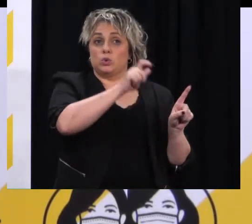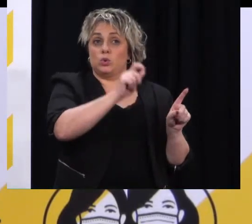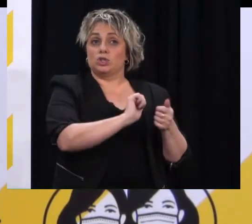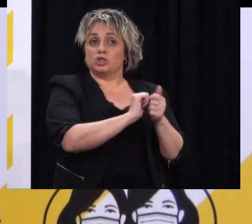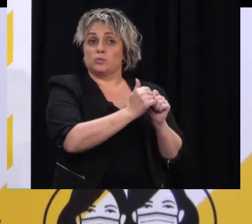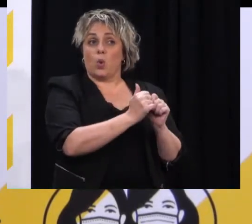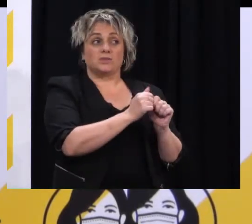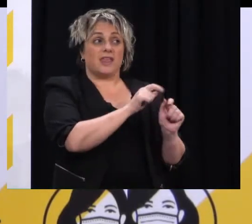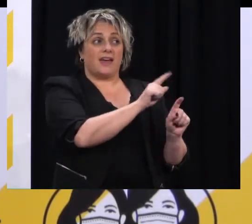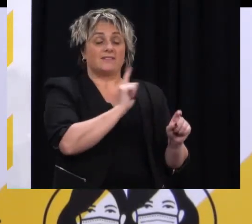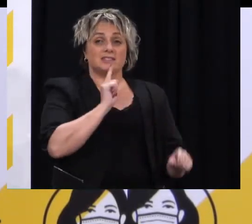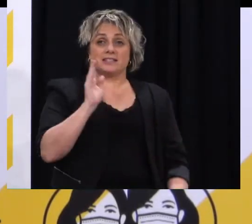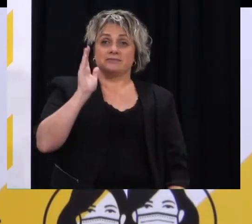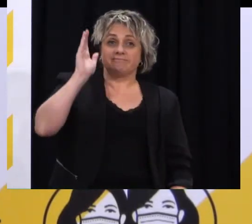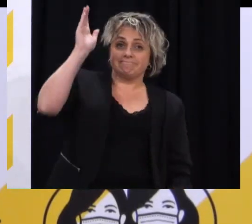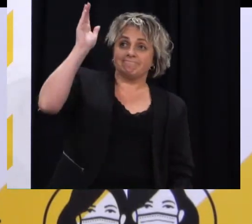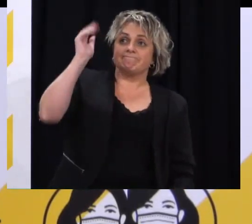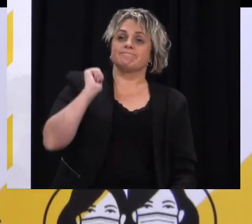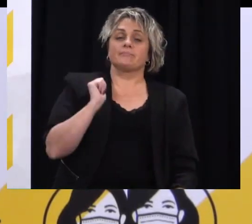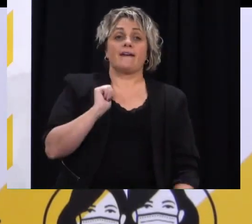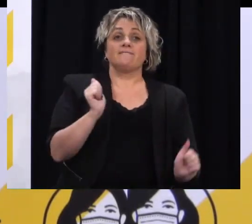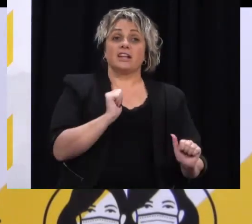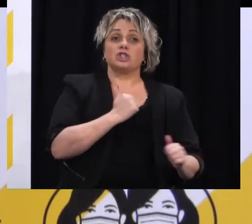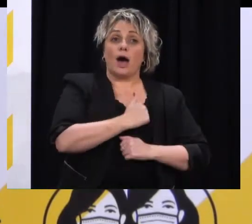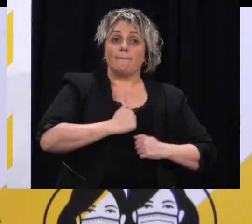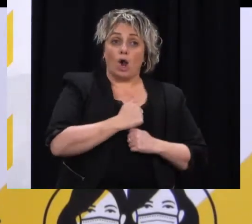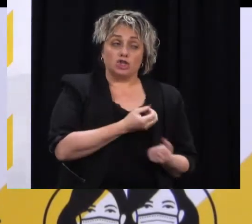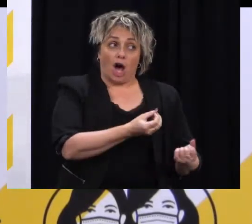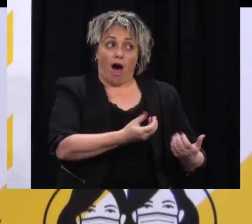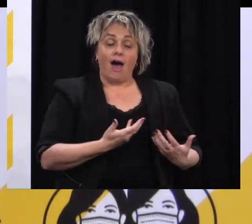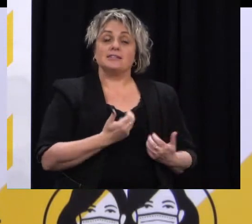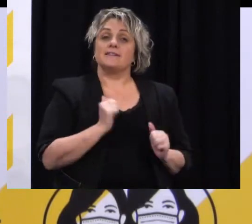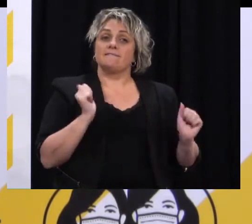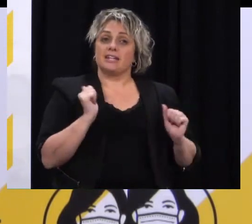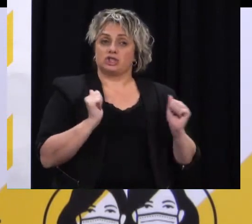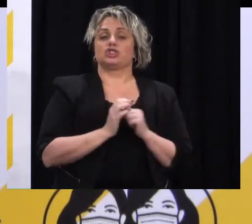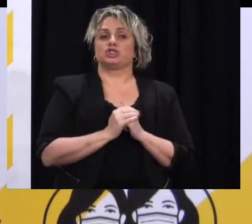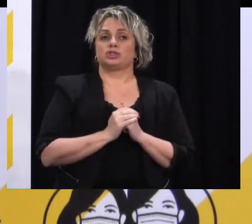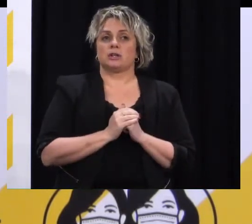they be fined? >> I'll let the Director-General start. >> I